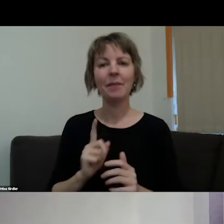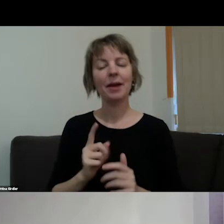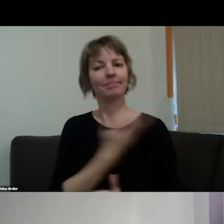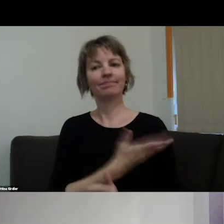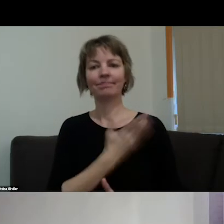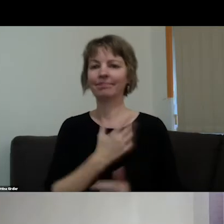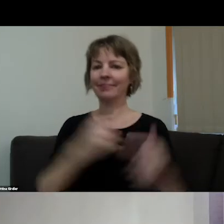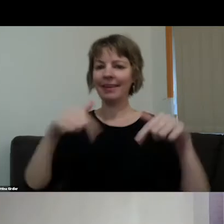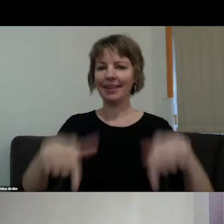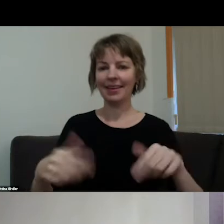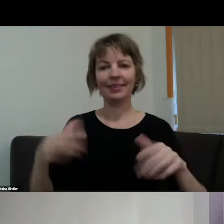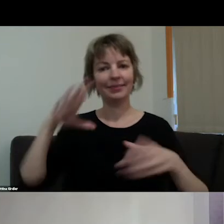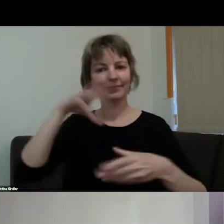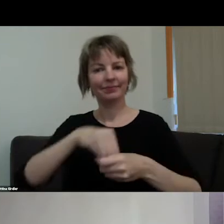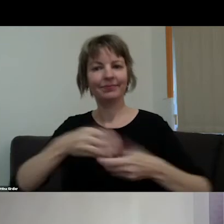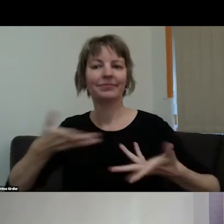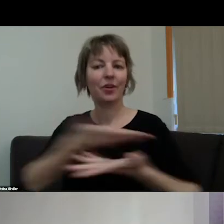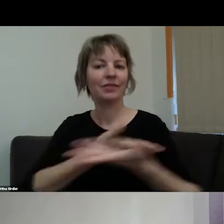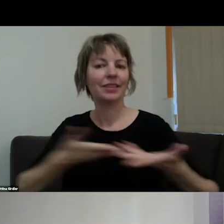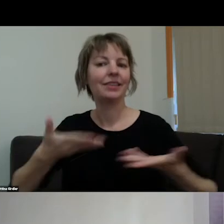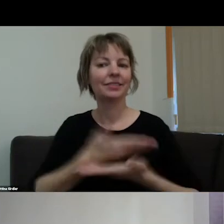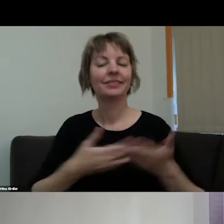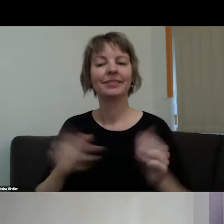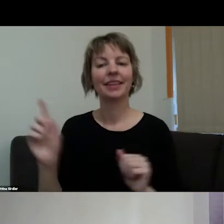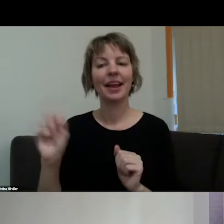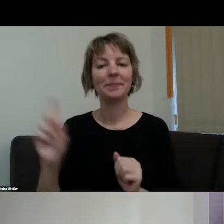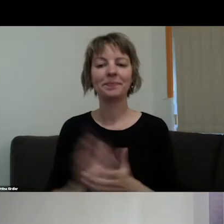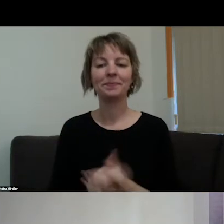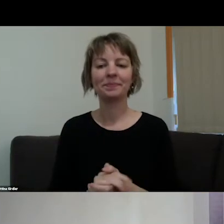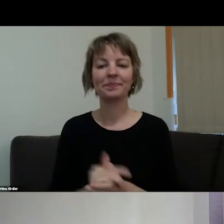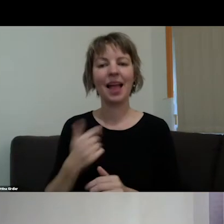this conversation today. My experience - I've been at council for the last two years